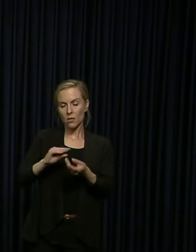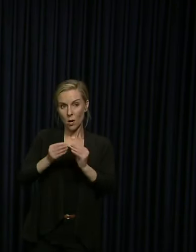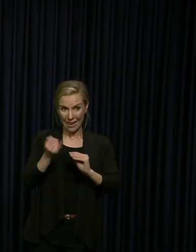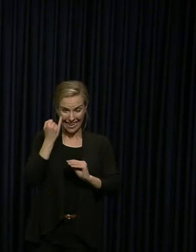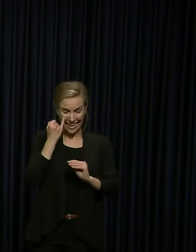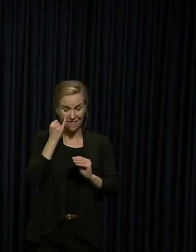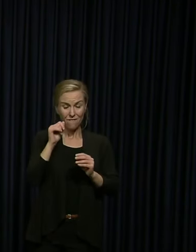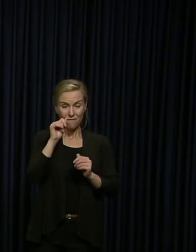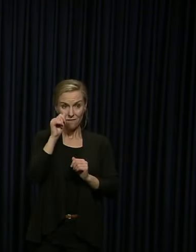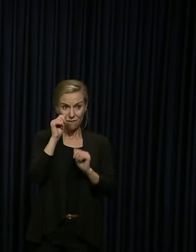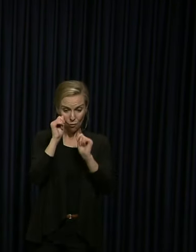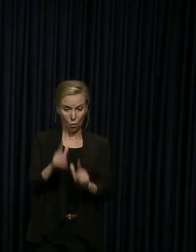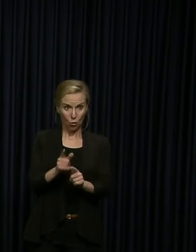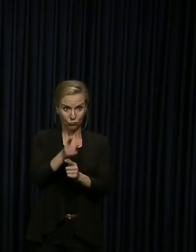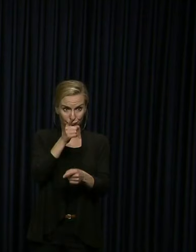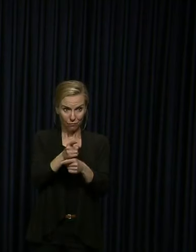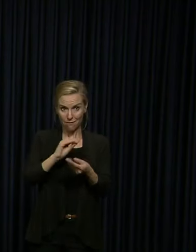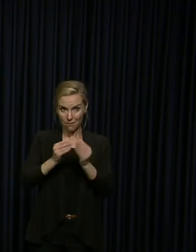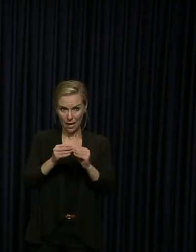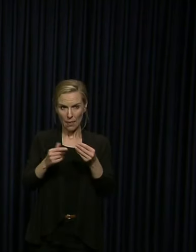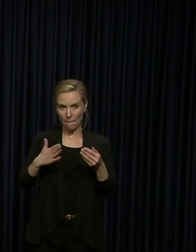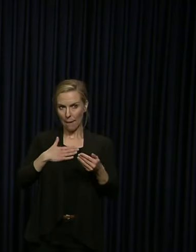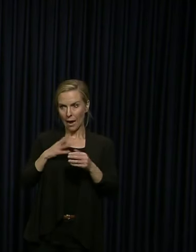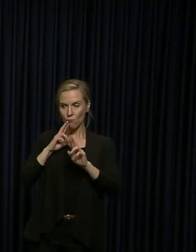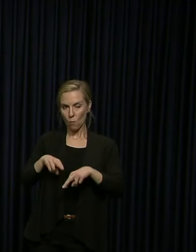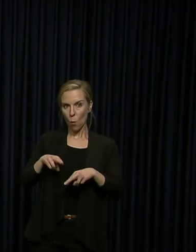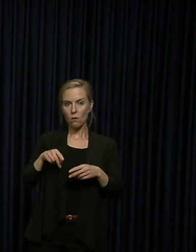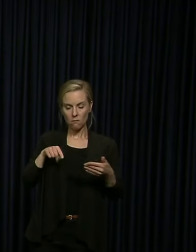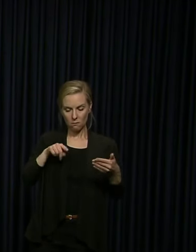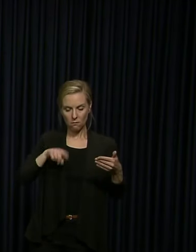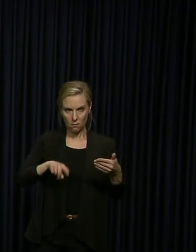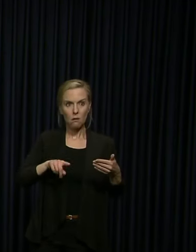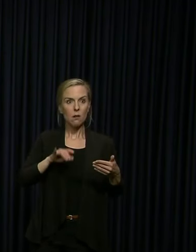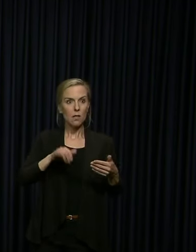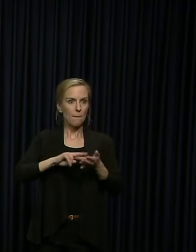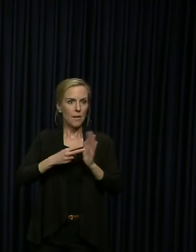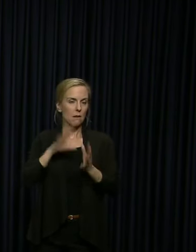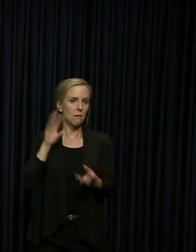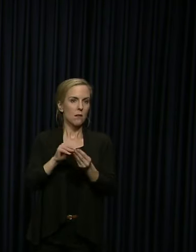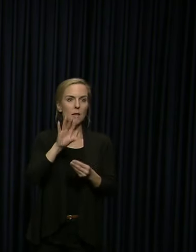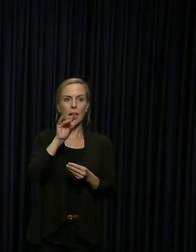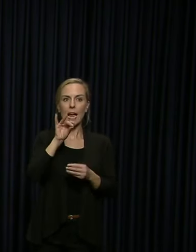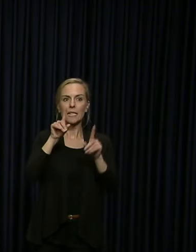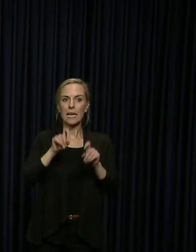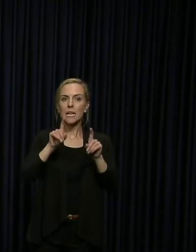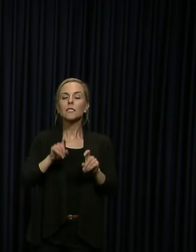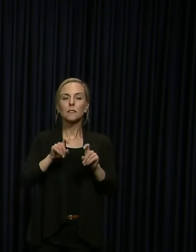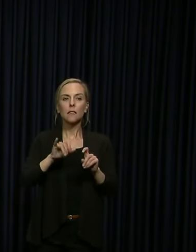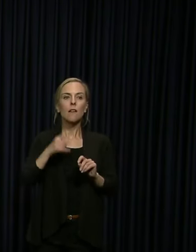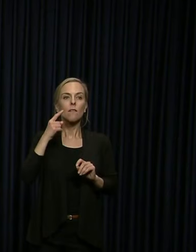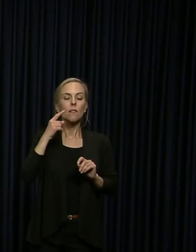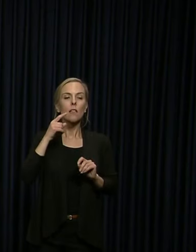OF RESOURCES THAT HAVE BEEN PROVIDED, AND THIS IS A TOUGH TIME. IT'S A TOUGH TIME WHERE WE WISH